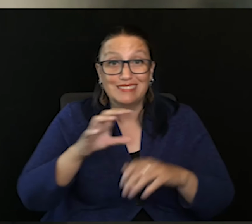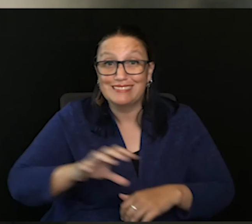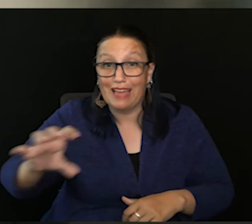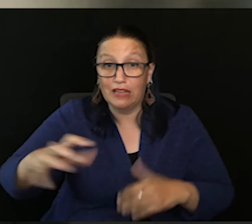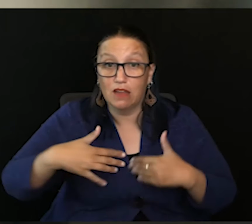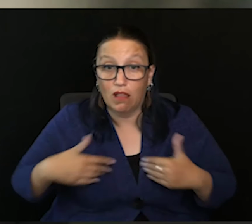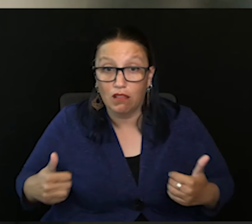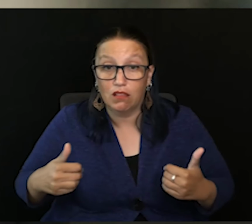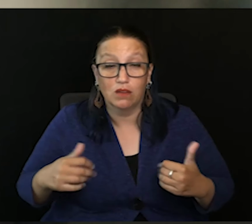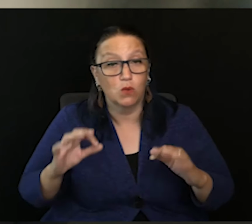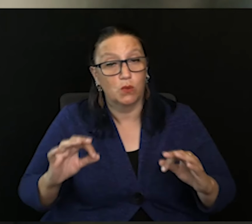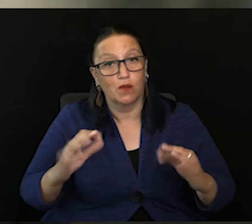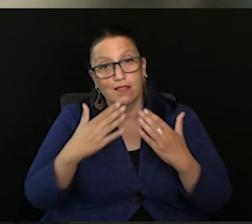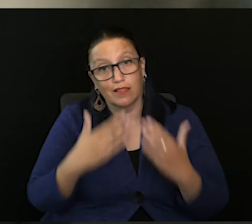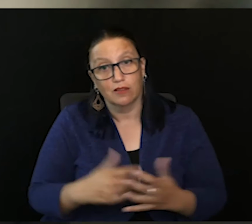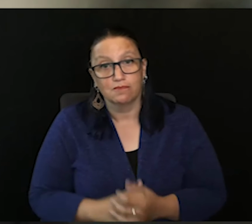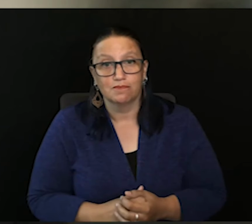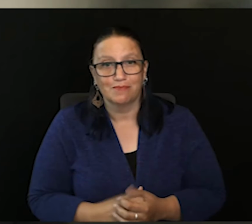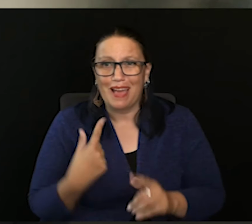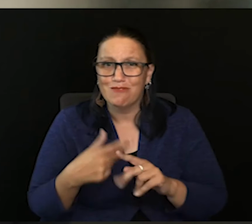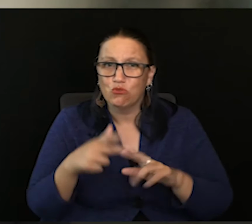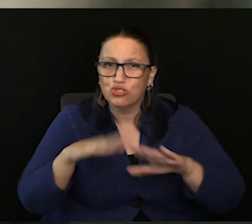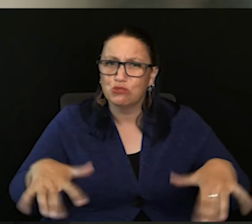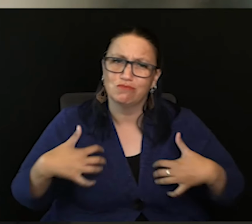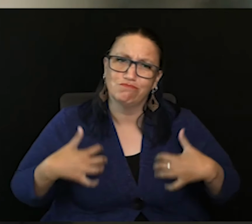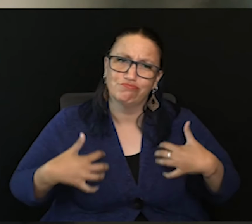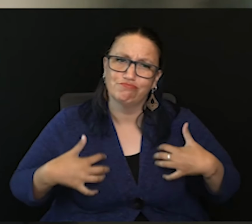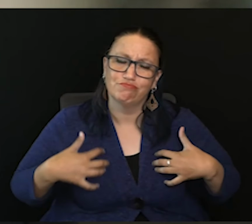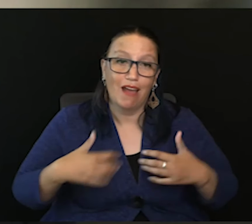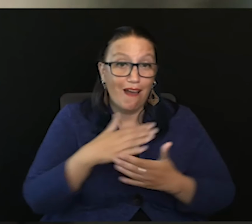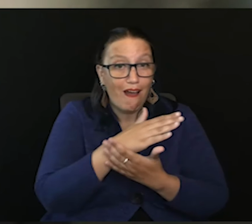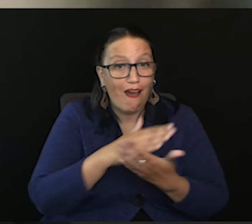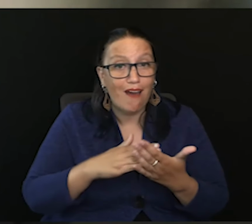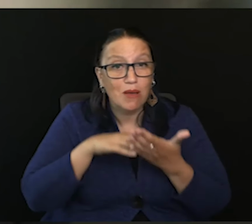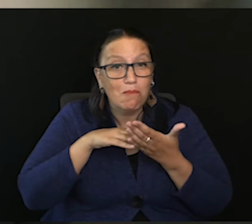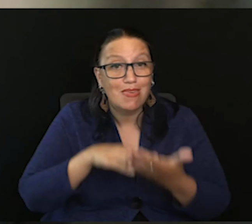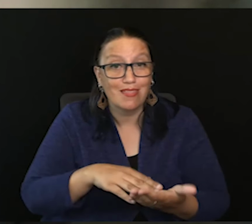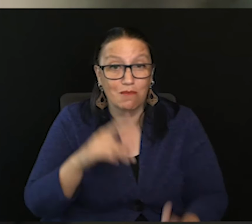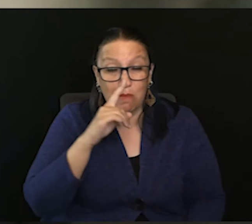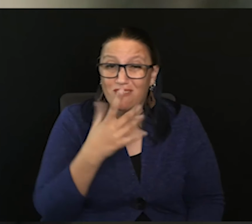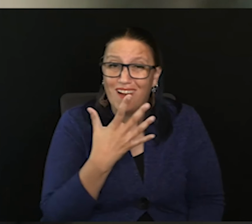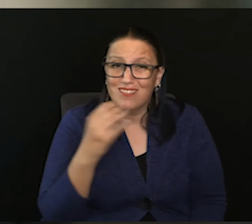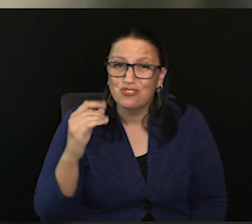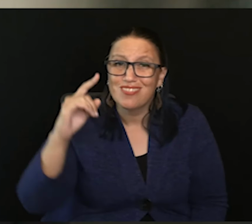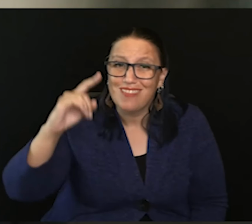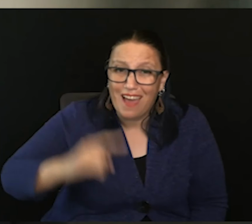And then in relation to children, I'm really delighted. We will pass the half a million children's mark today.